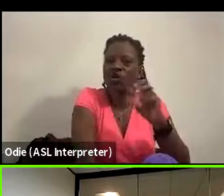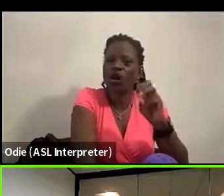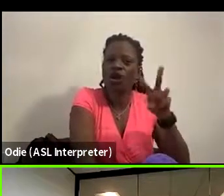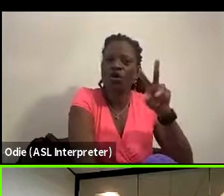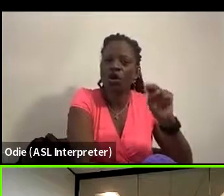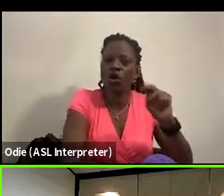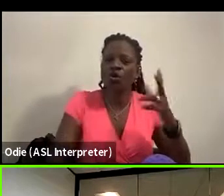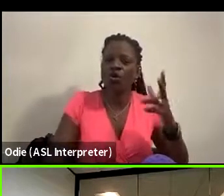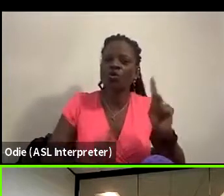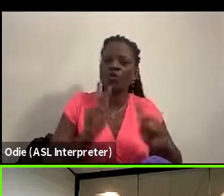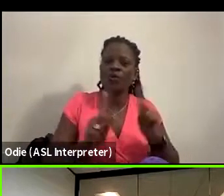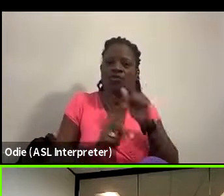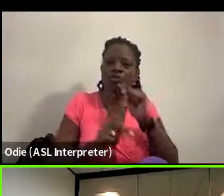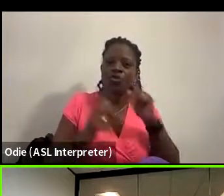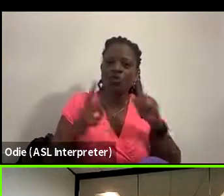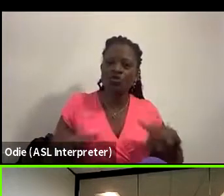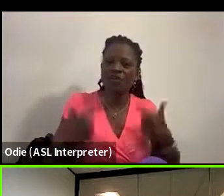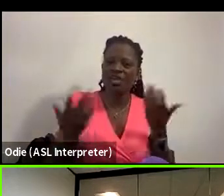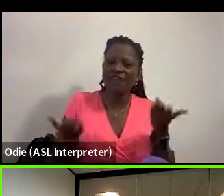Well, there are a number of other like